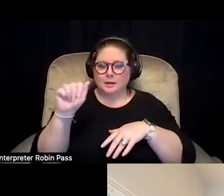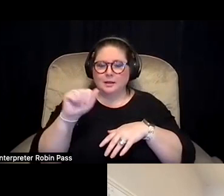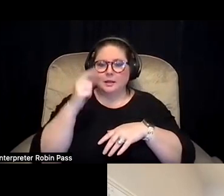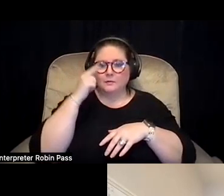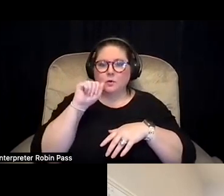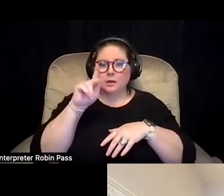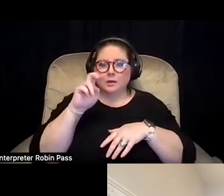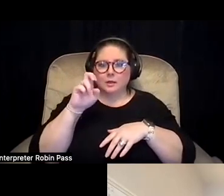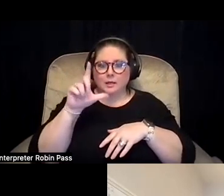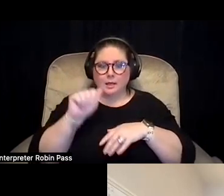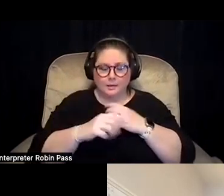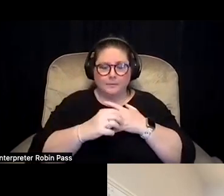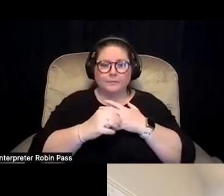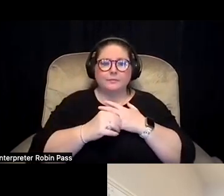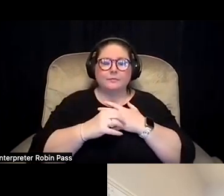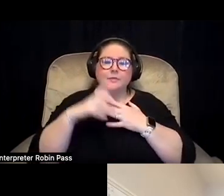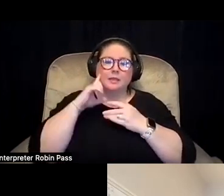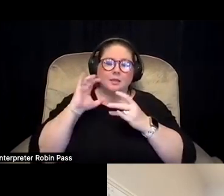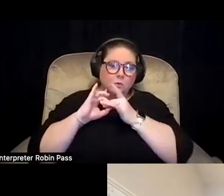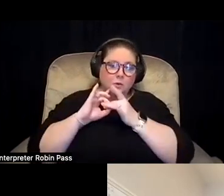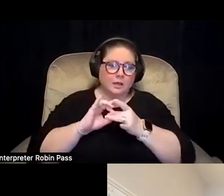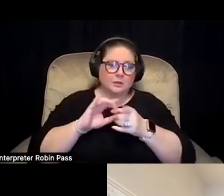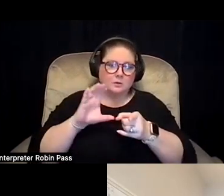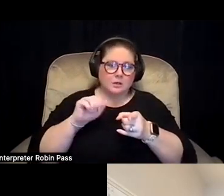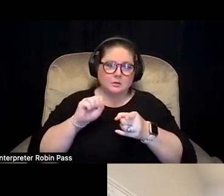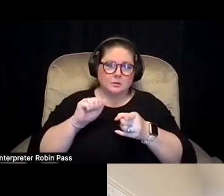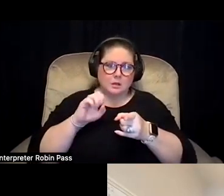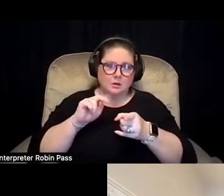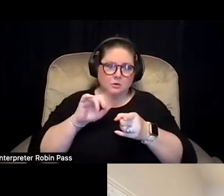and i think it relates to a lot about what cassandra was just talking about with kind of the